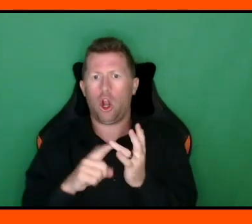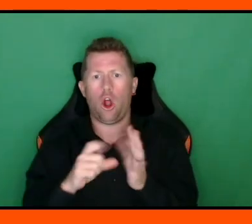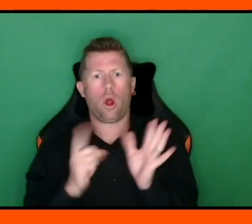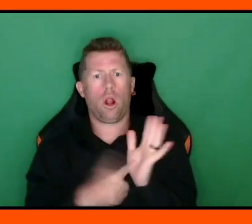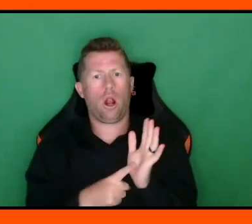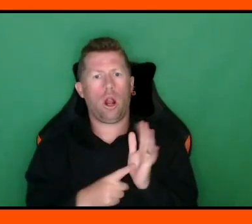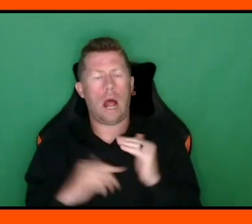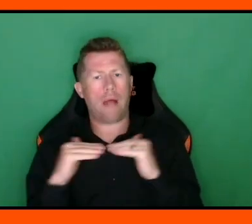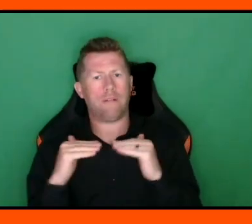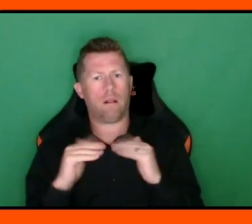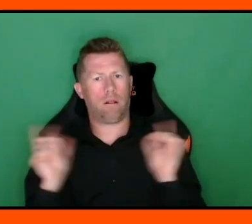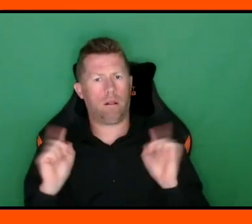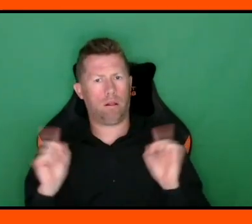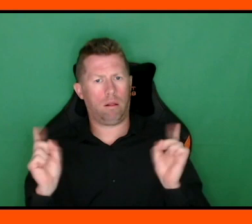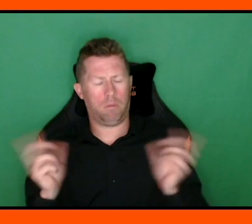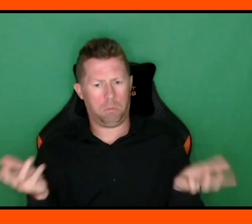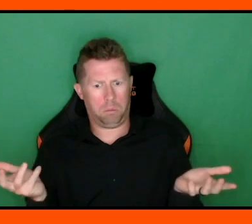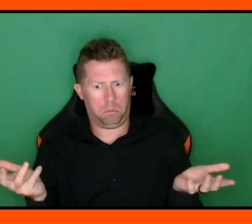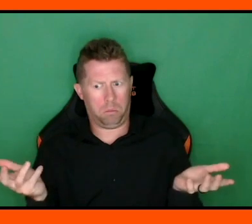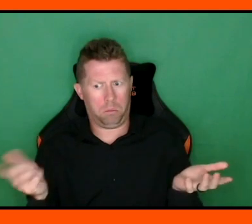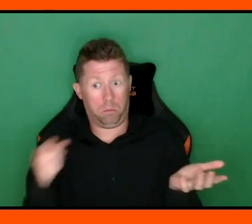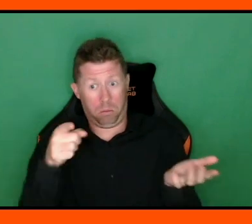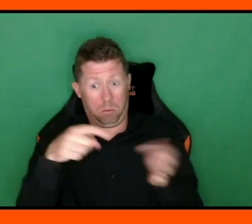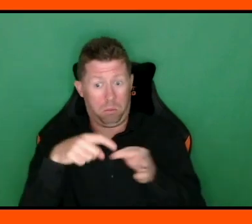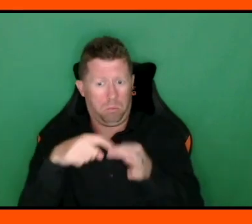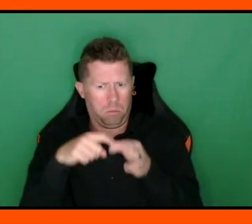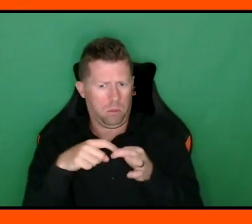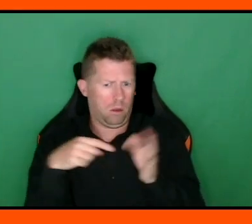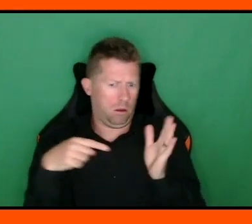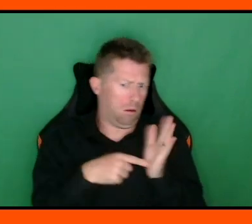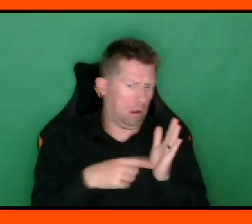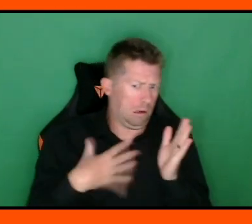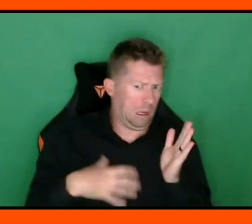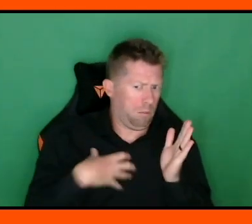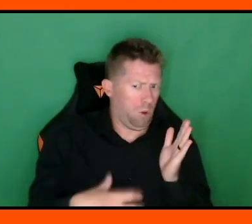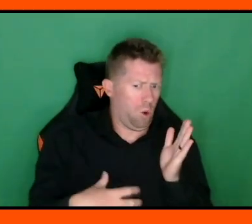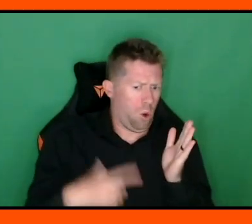about those sorts of things, why do we need more data on this and why do we need it on the Census